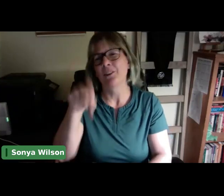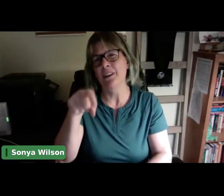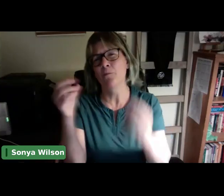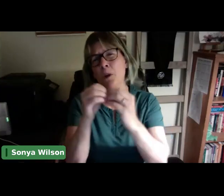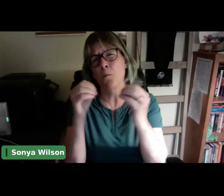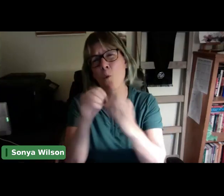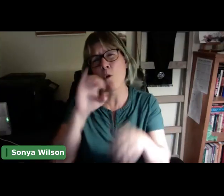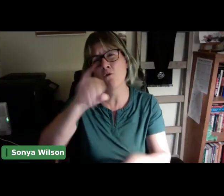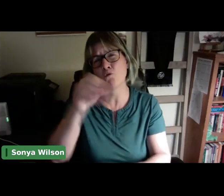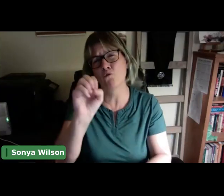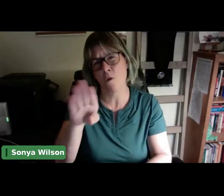example of a great park.